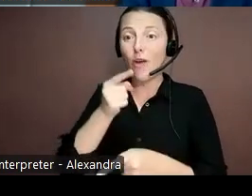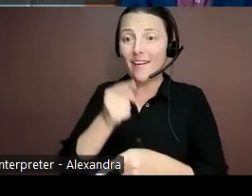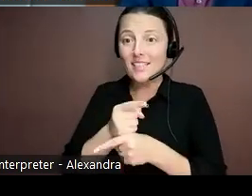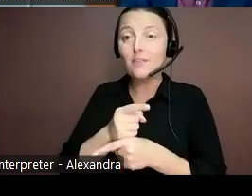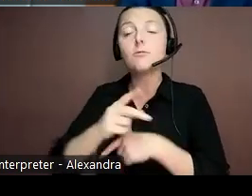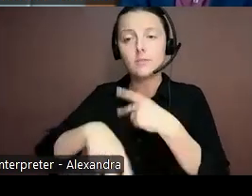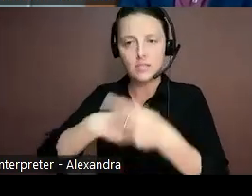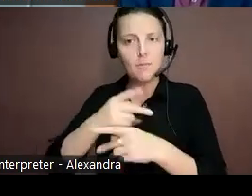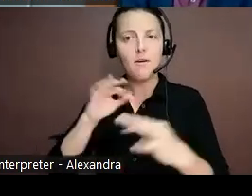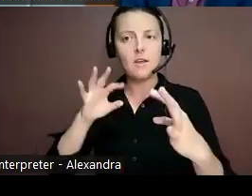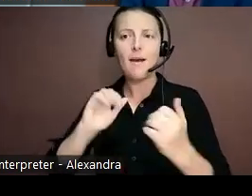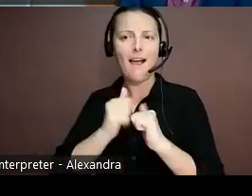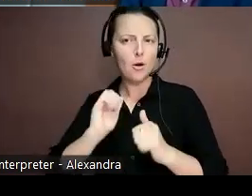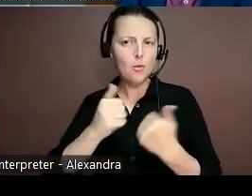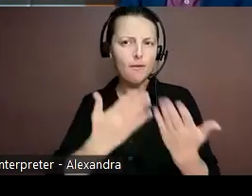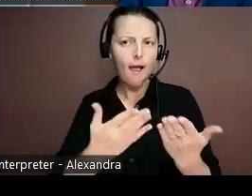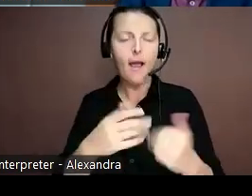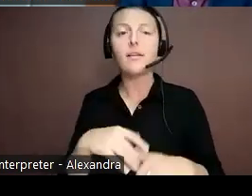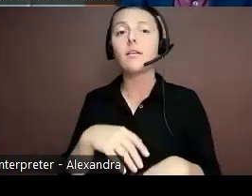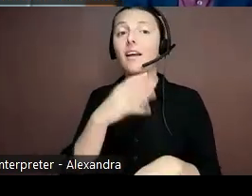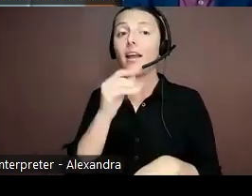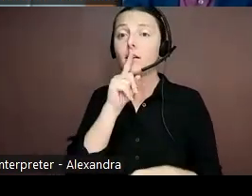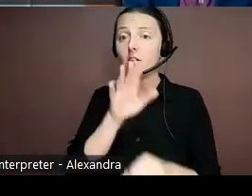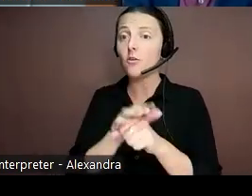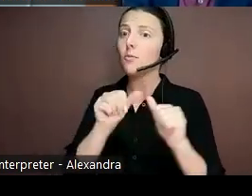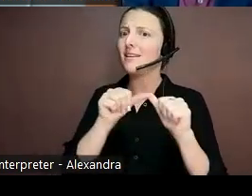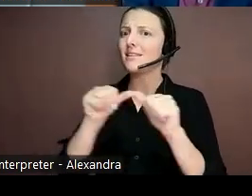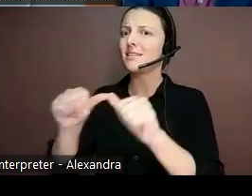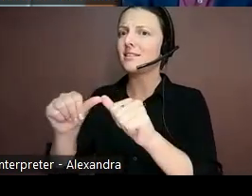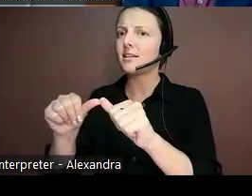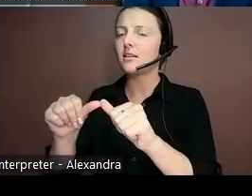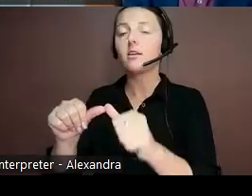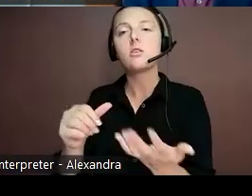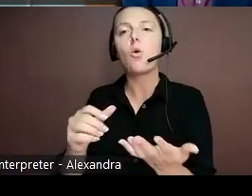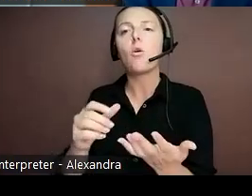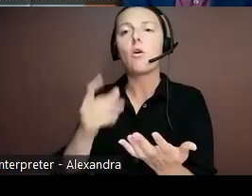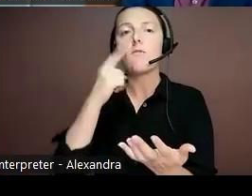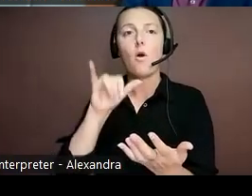is the culture of the unit at the end of the day? You know, and um you know, like how is your milu